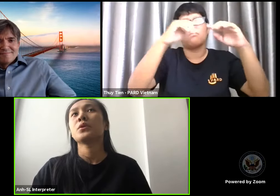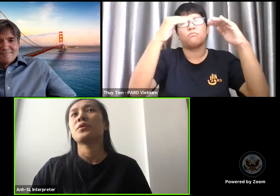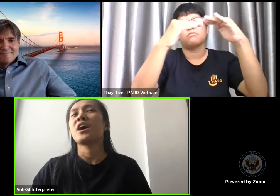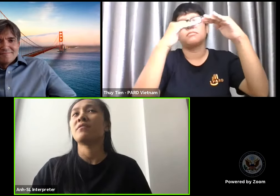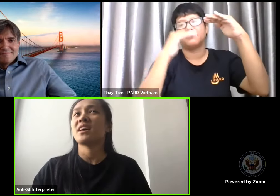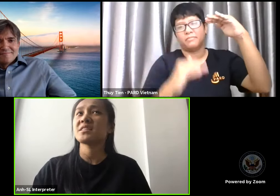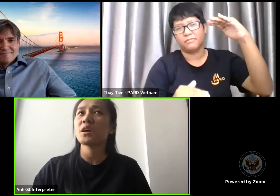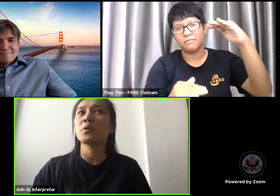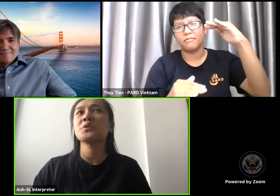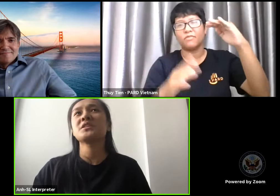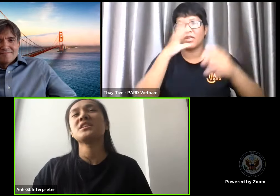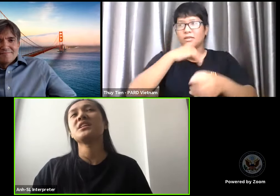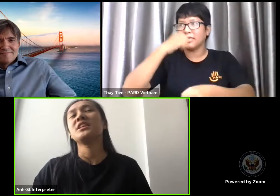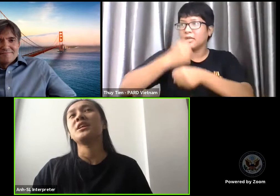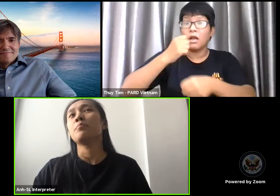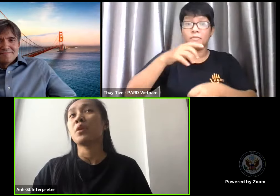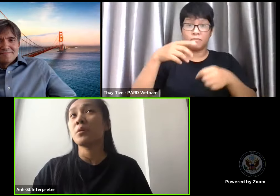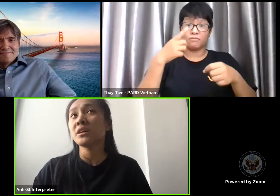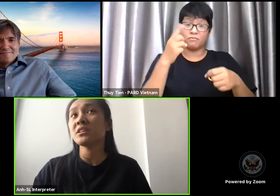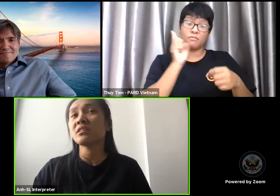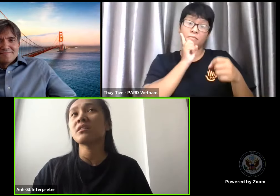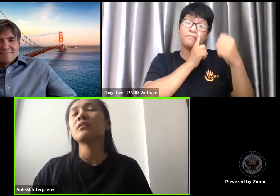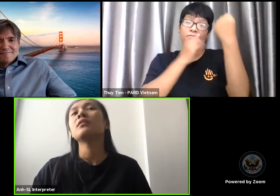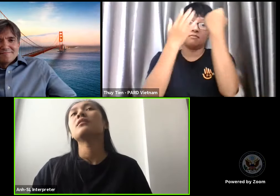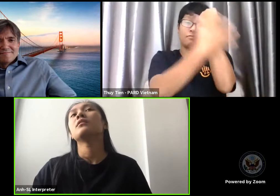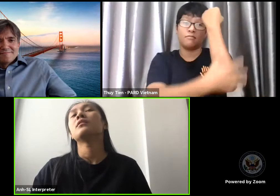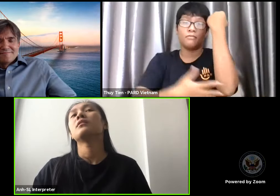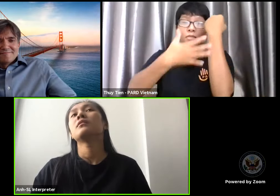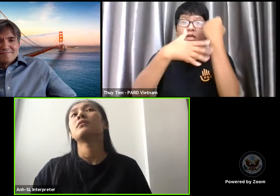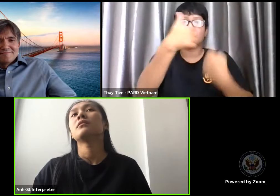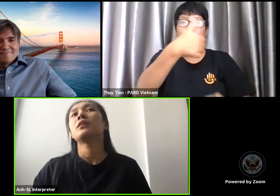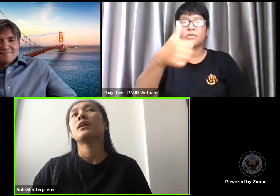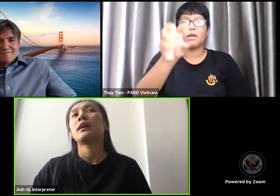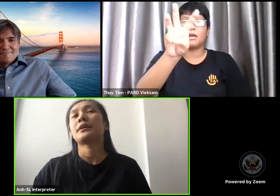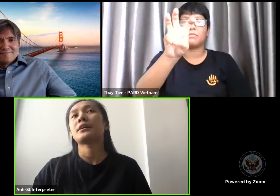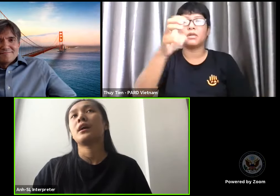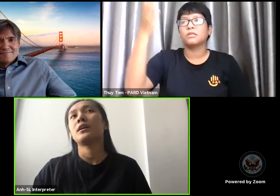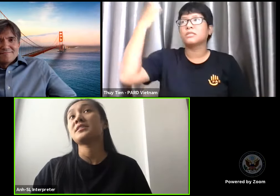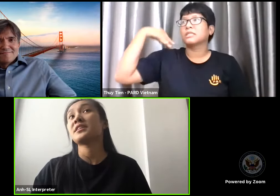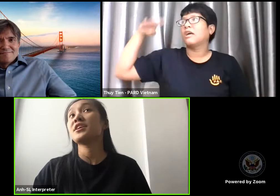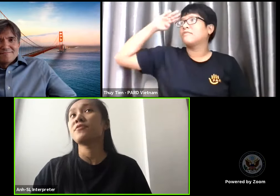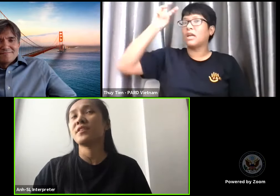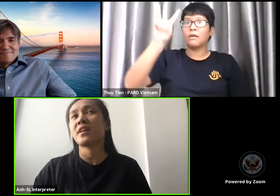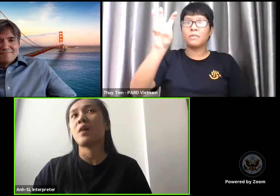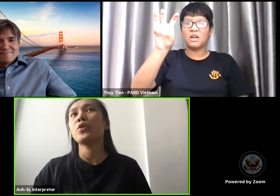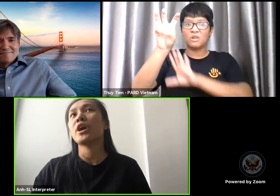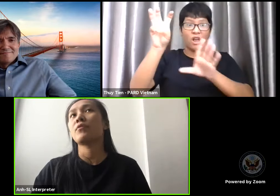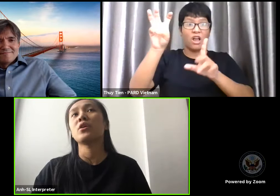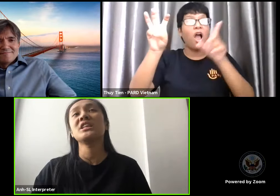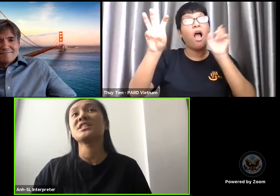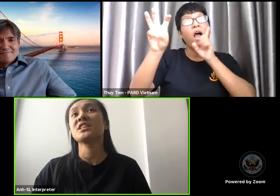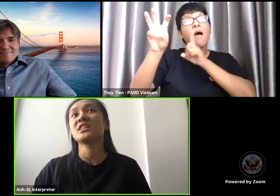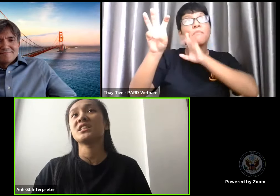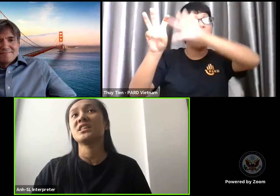so they have lesser opportunity in employment. Like, let's say in Vietnam, we have only 30